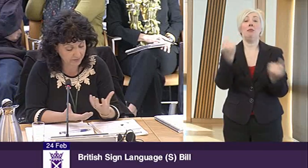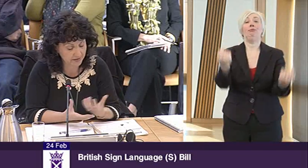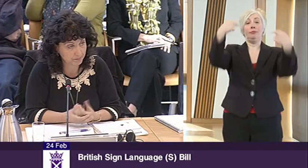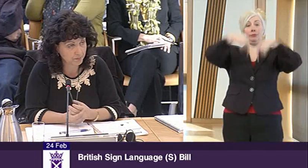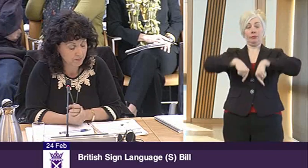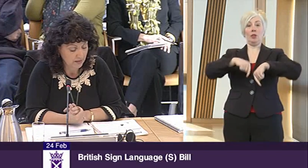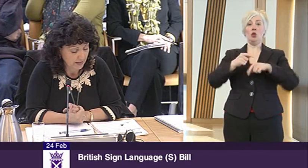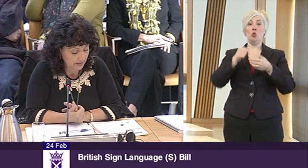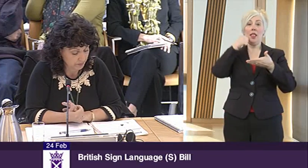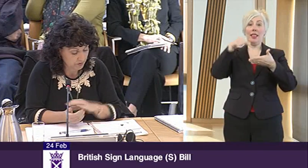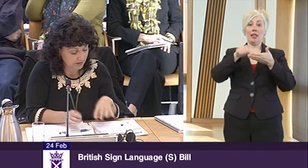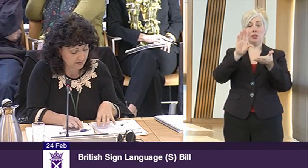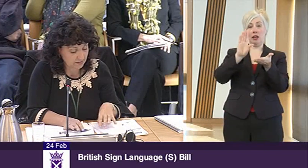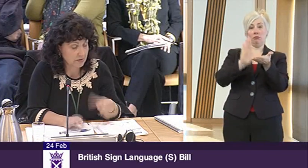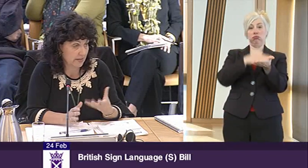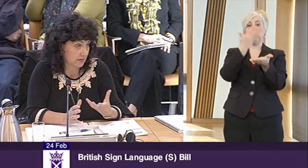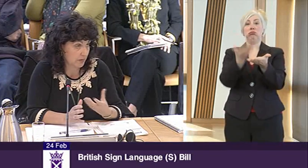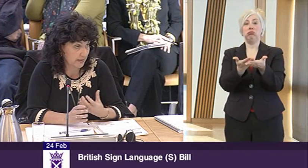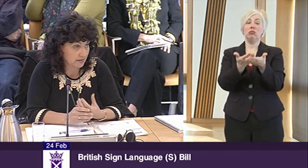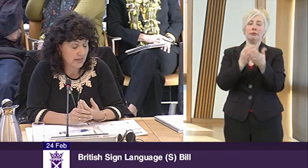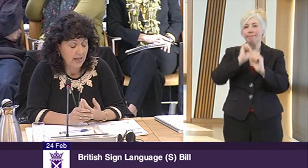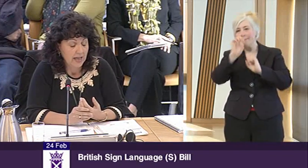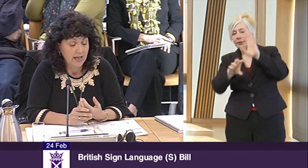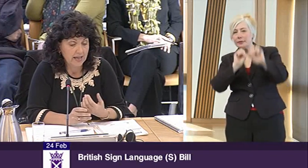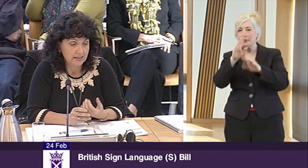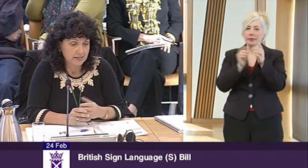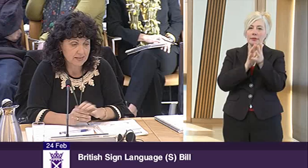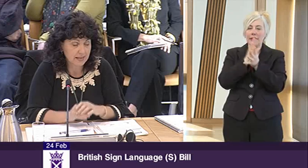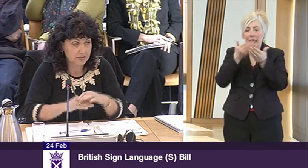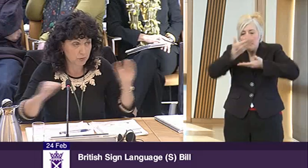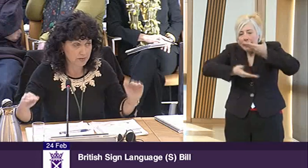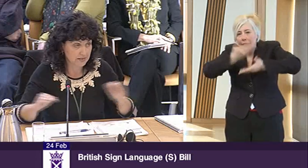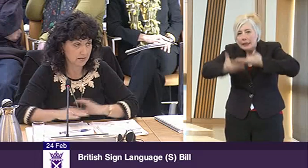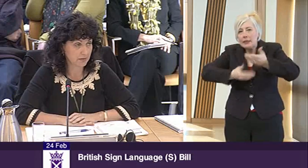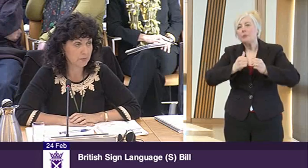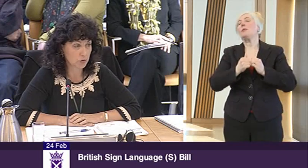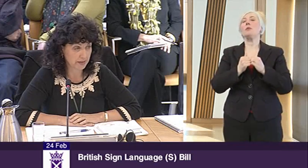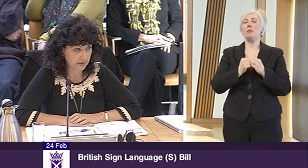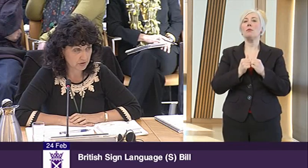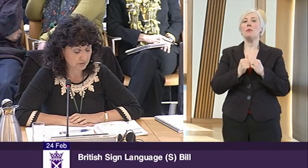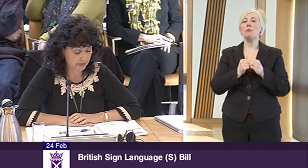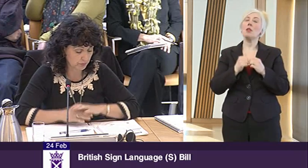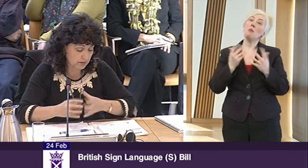bring letters in and have them explained. We have online interpreting locally, and at